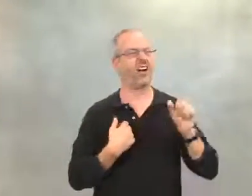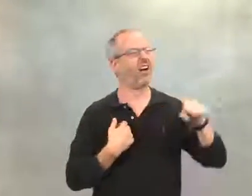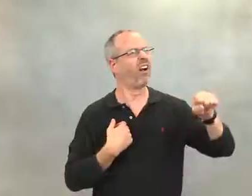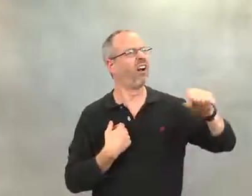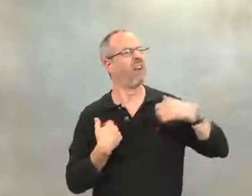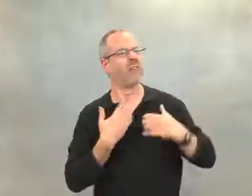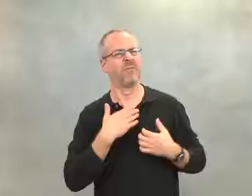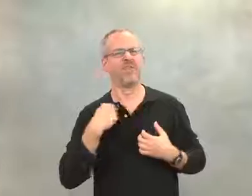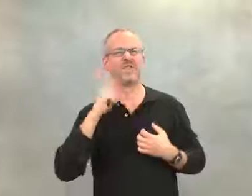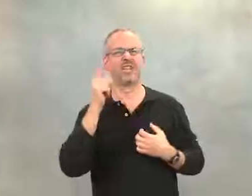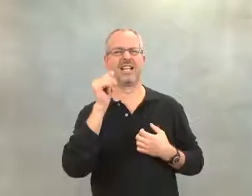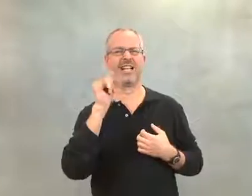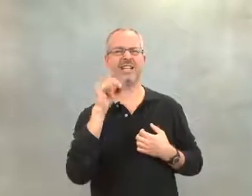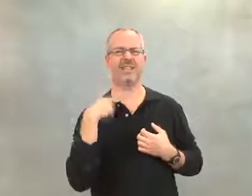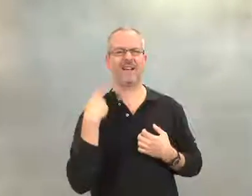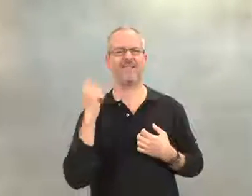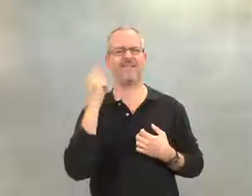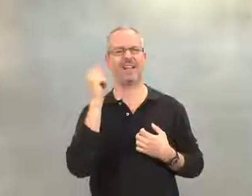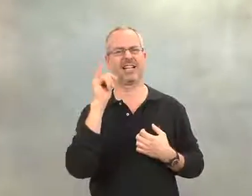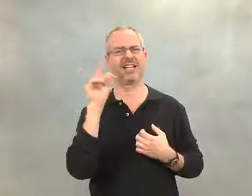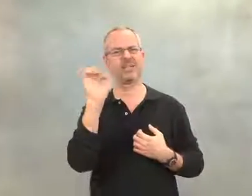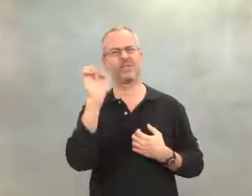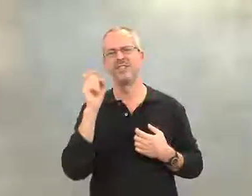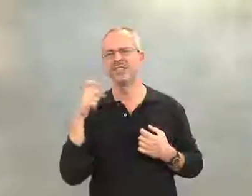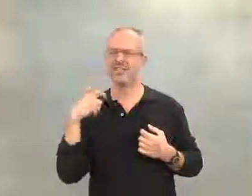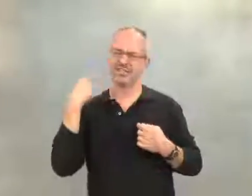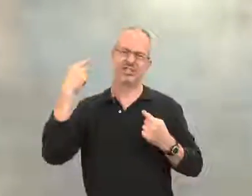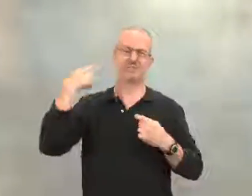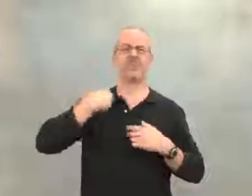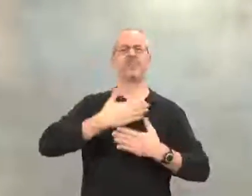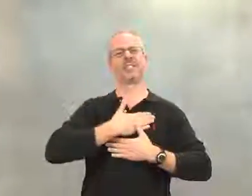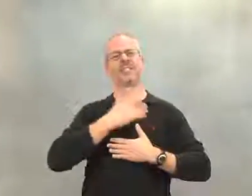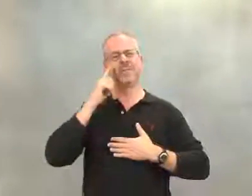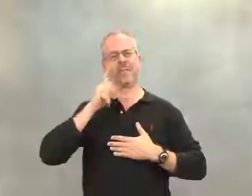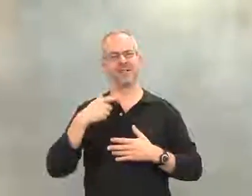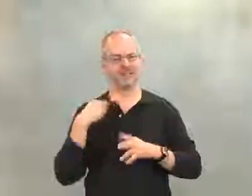I said that was a good idea to go to first aid and rest.